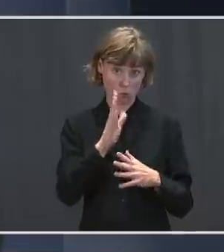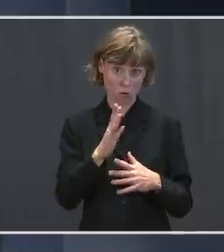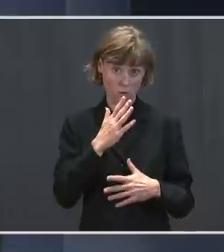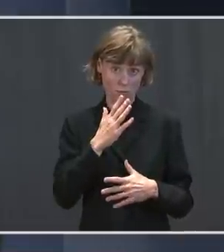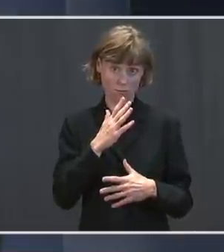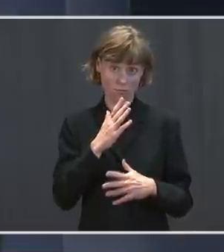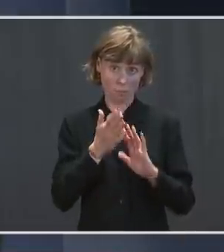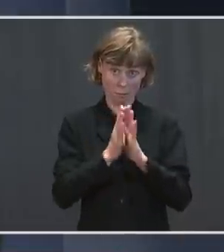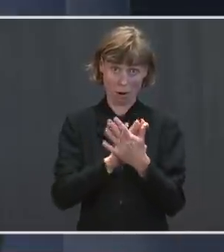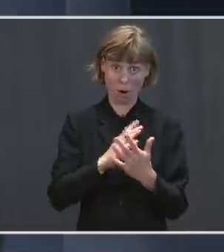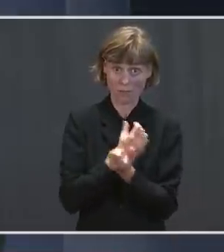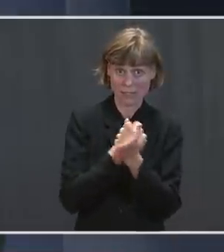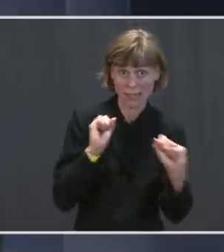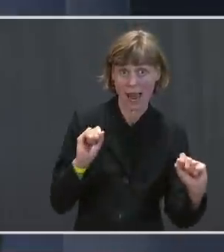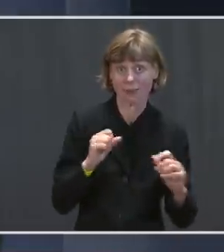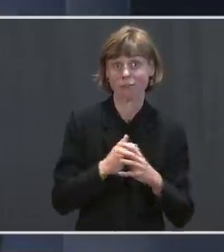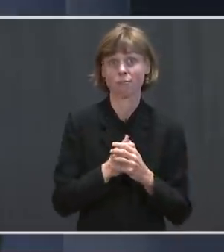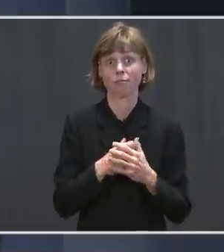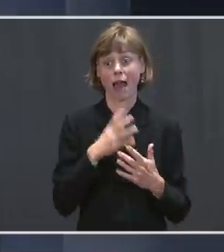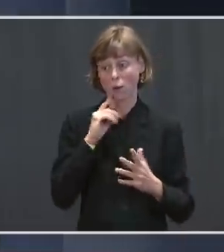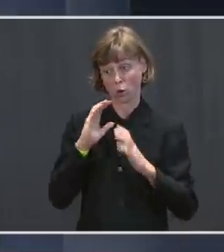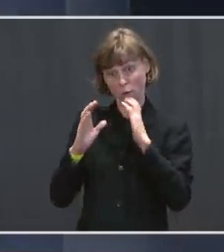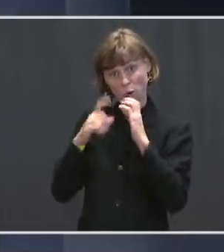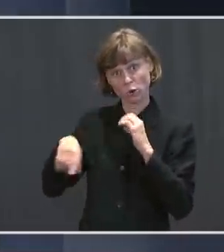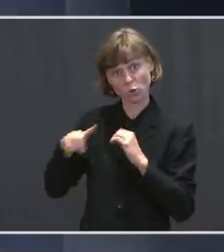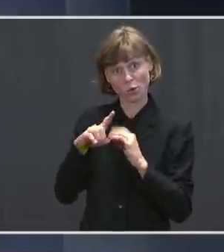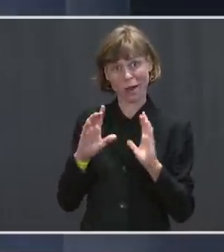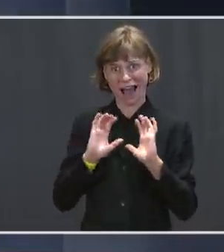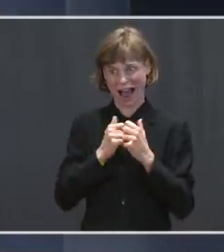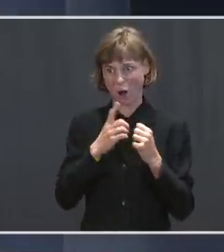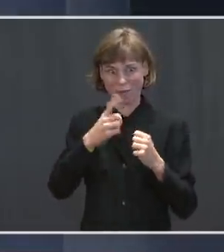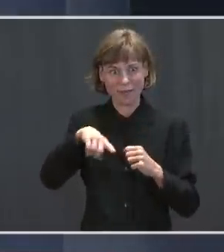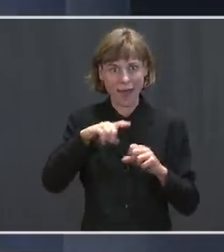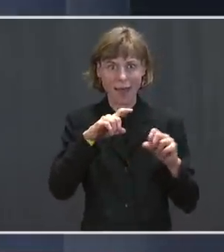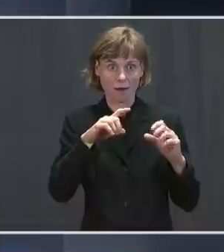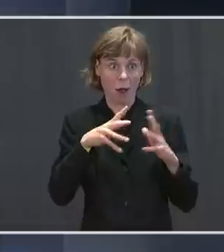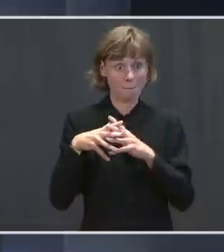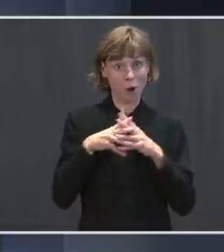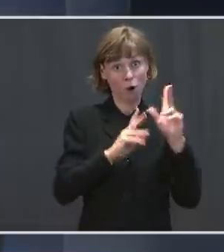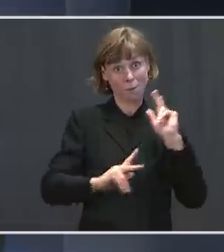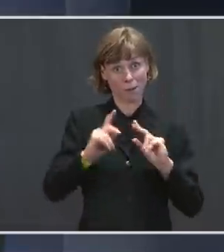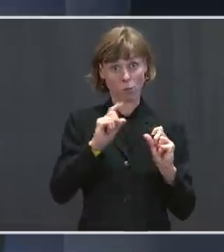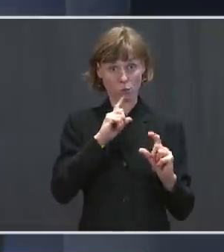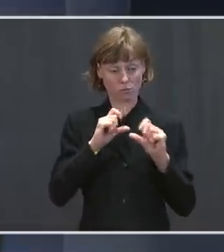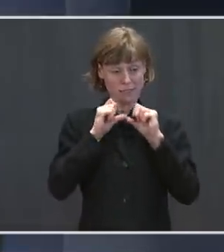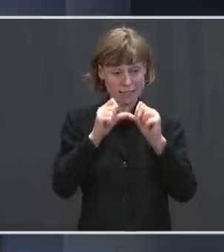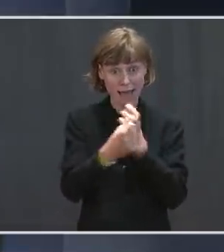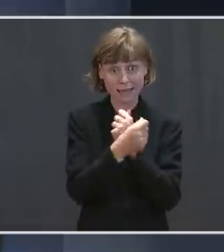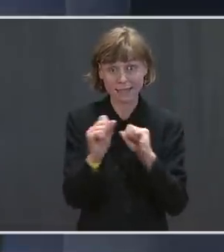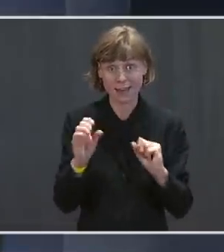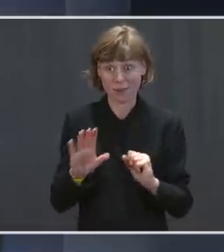to communicate with them accurately, how to keep themselves and their family safe, but also how to better communicate with governors and mayors.